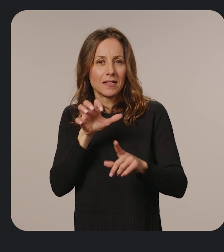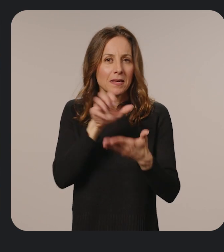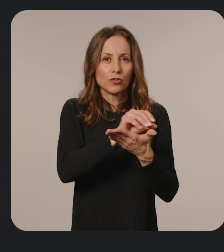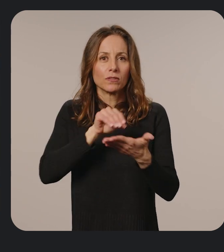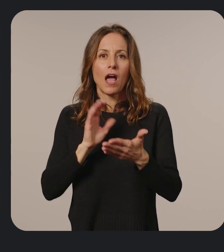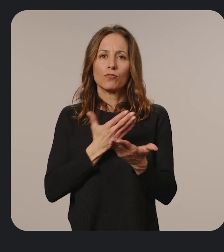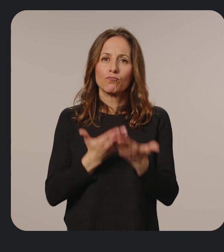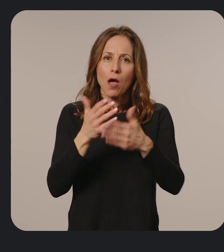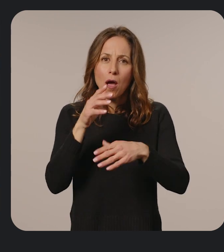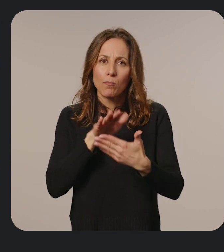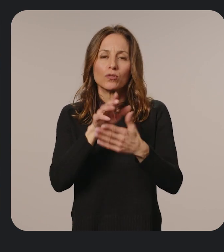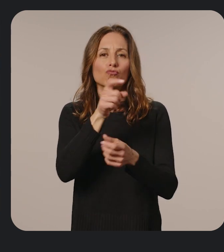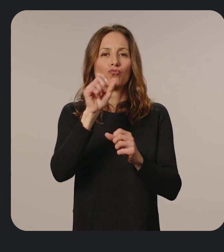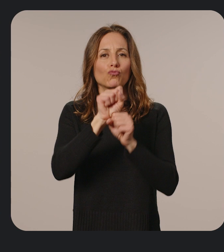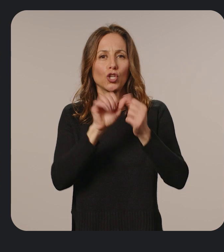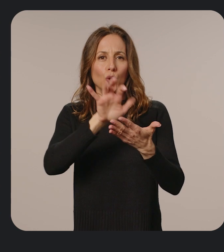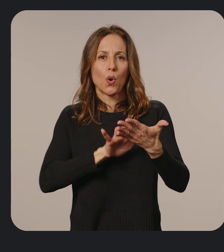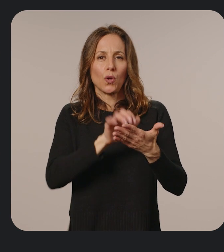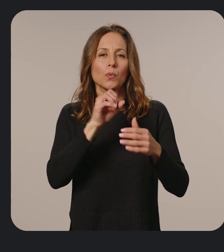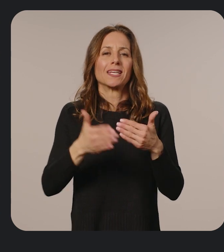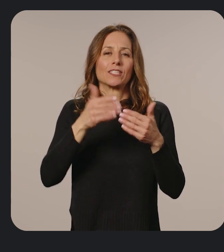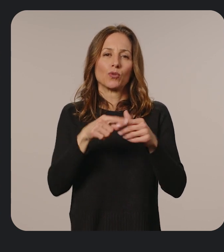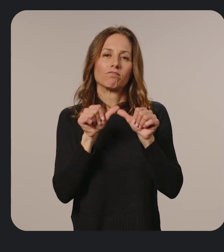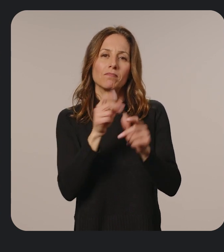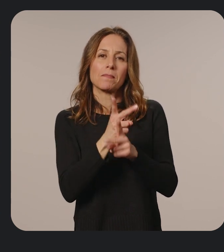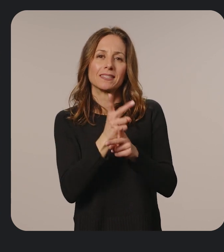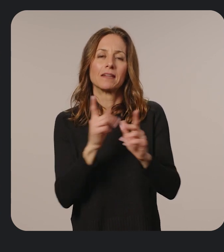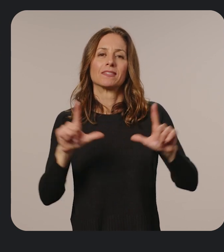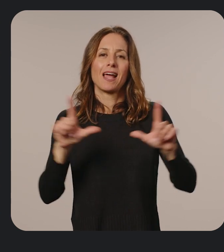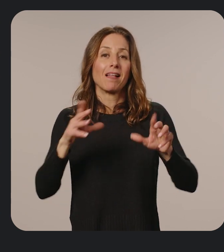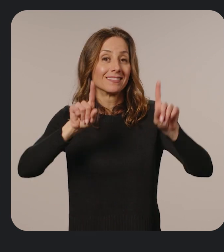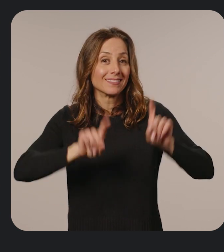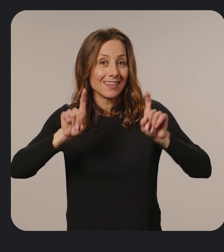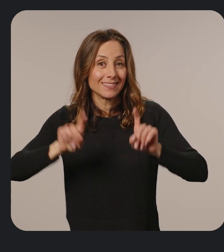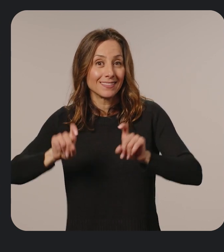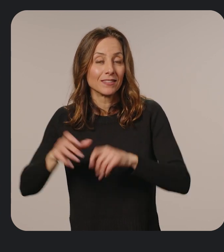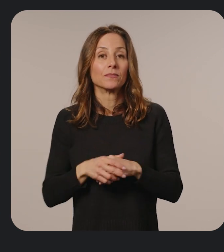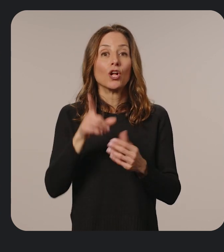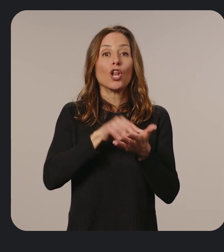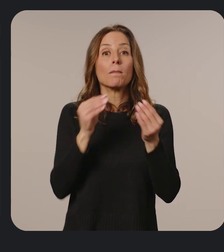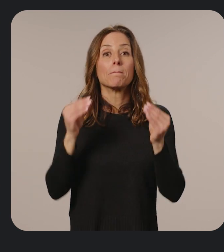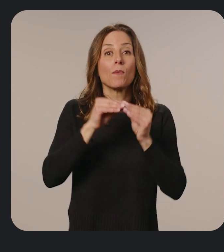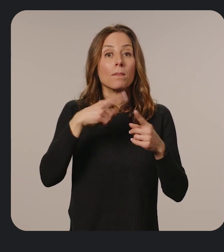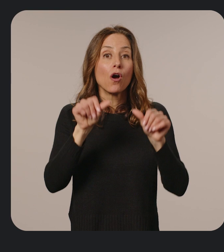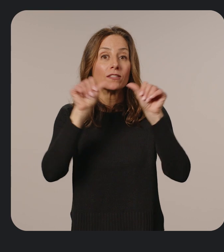These guidances capture our recommended approach to structuring your code so that it can be easy to maintain, scale, and test.